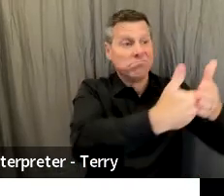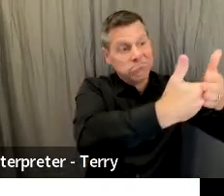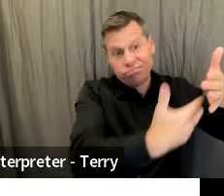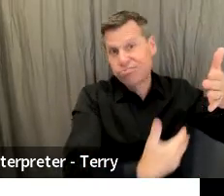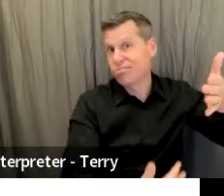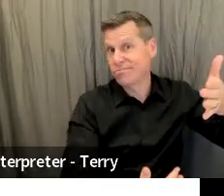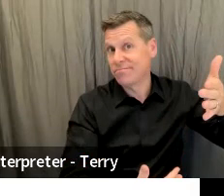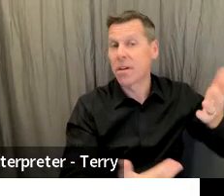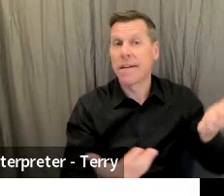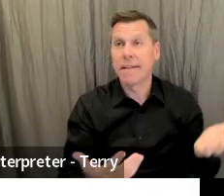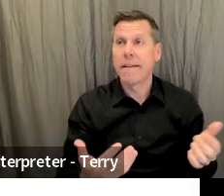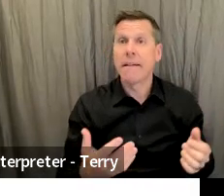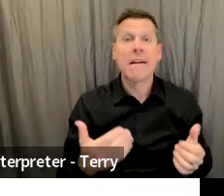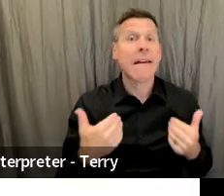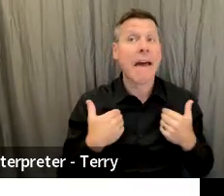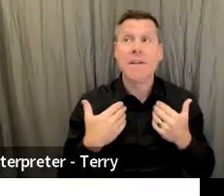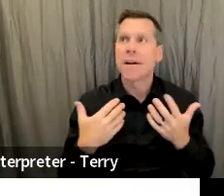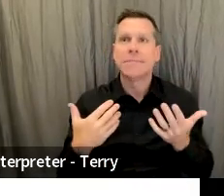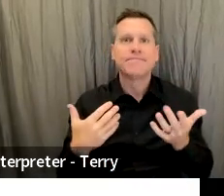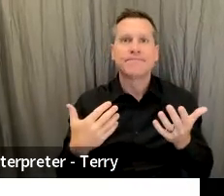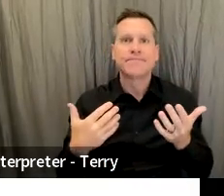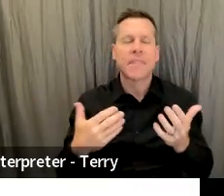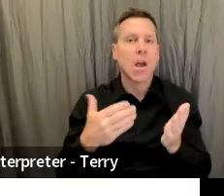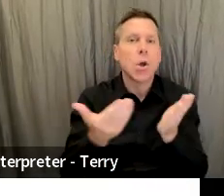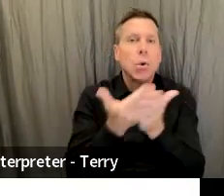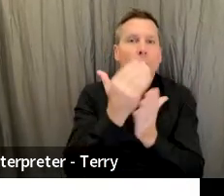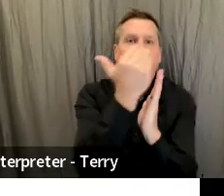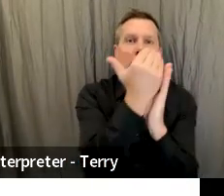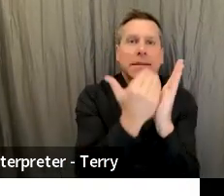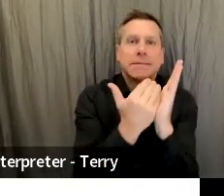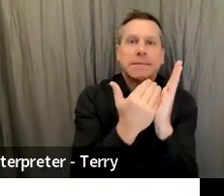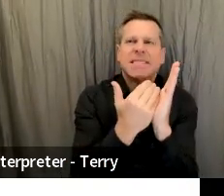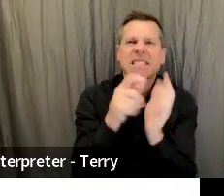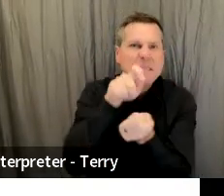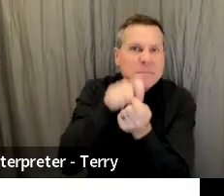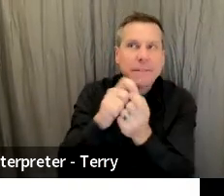If you're looking for a new lesson on a certain topic, then you can just pull out the materials for that lesson.